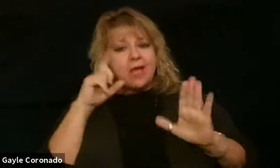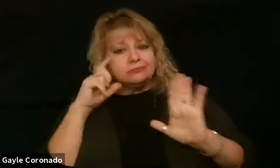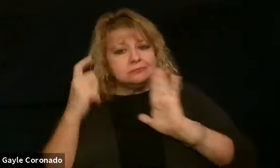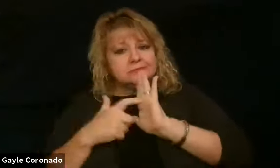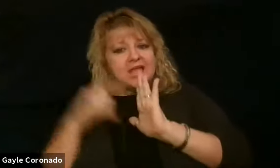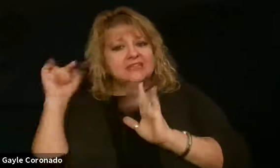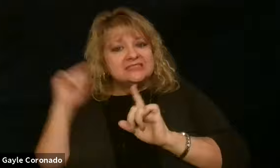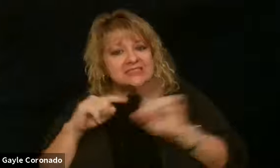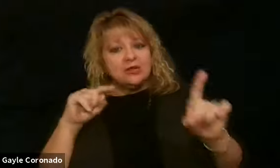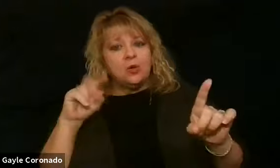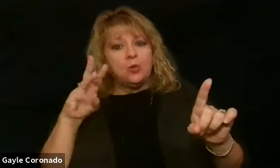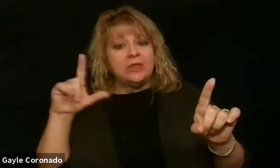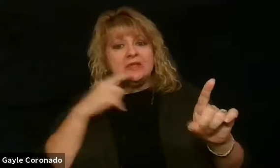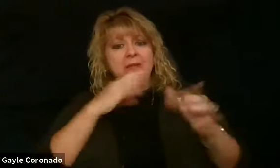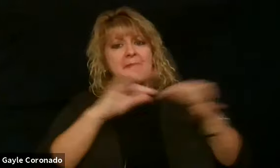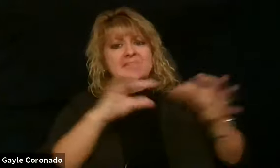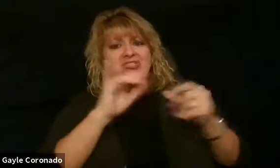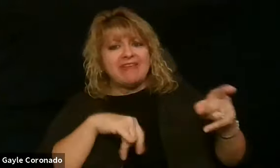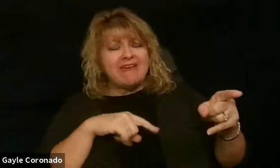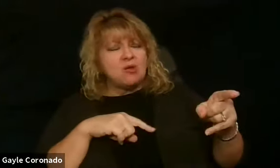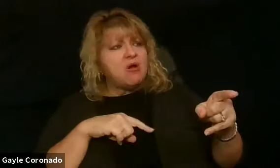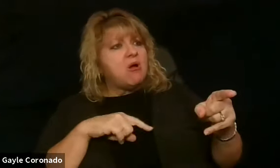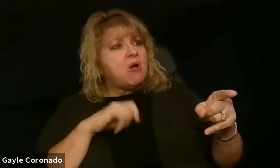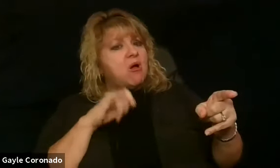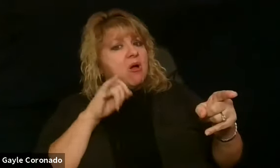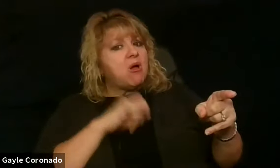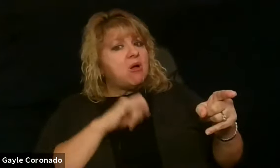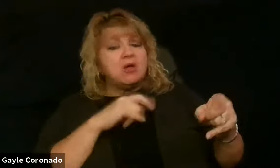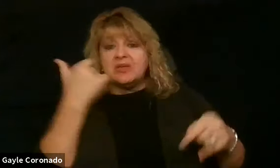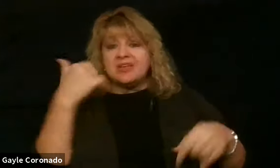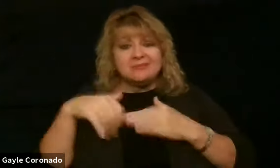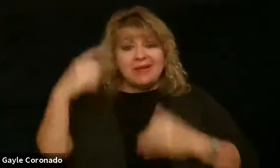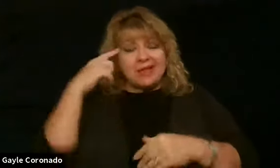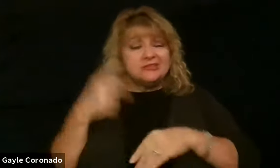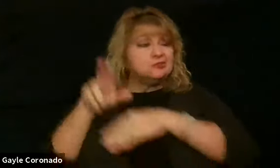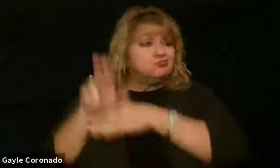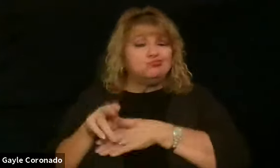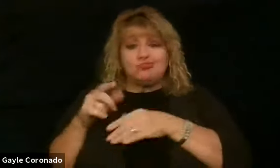I didn't realize that, because it comes a routine in your head and you just keep going with it.